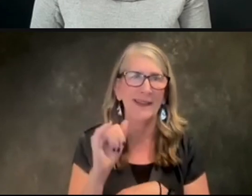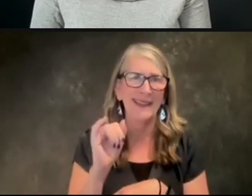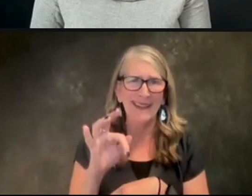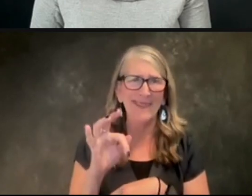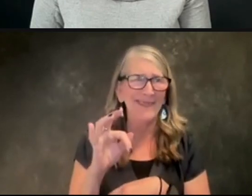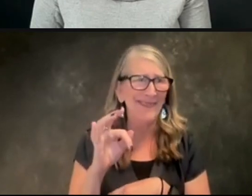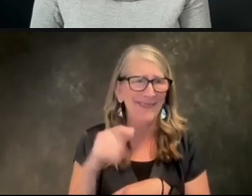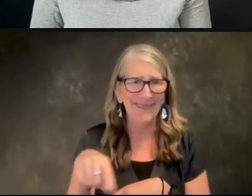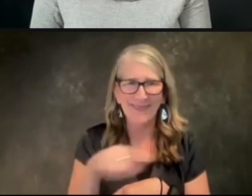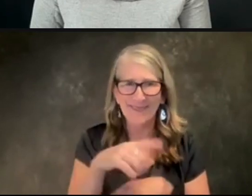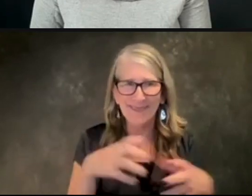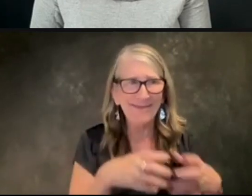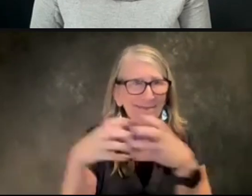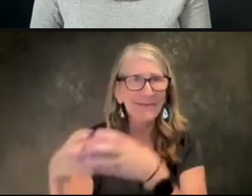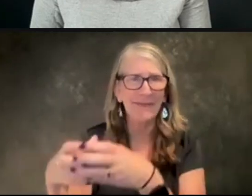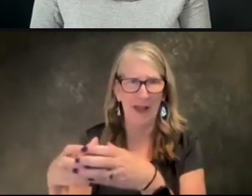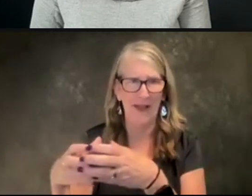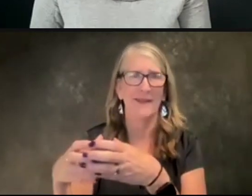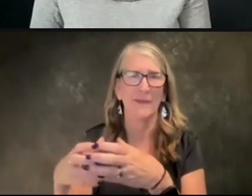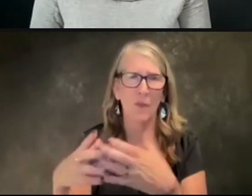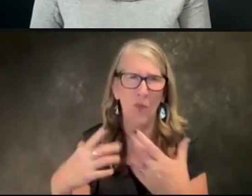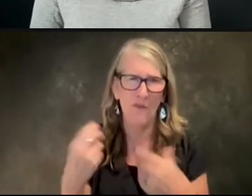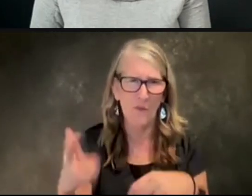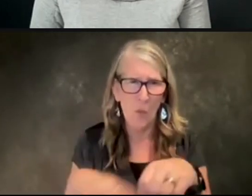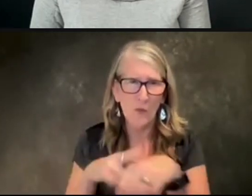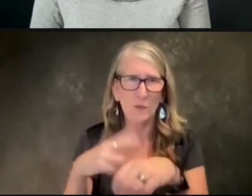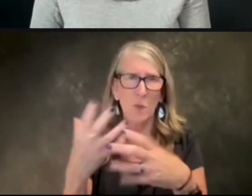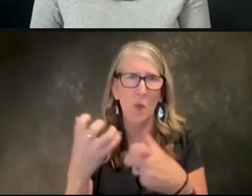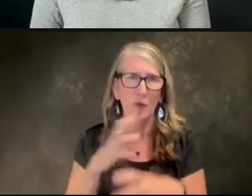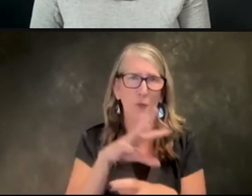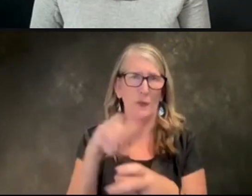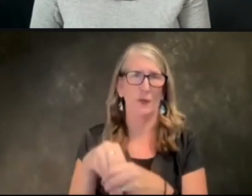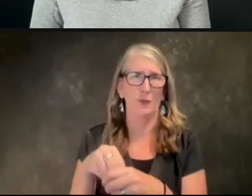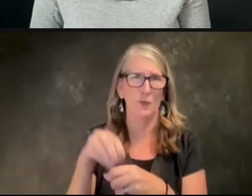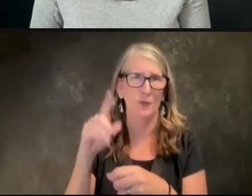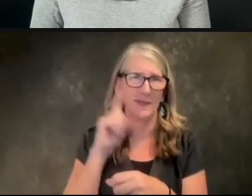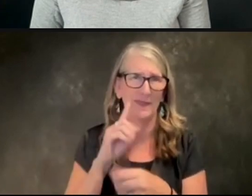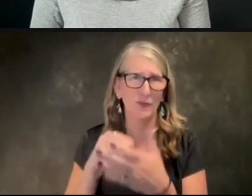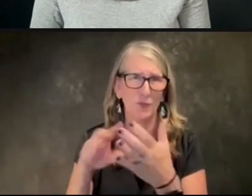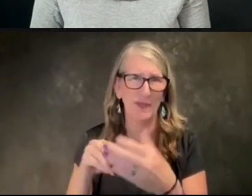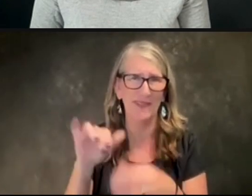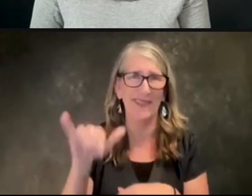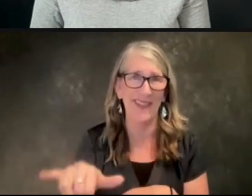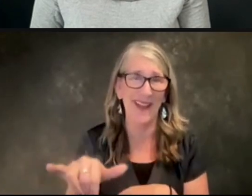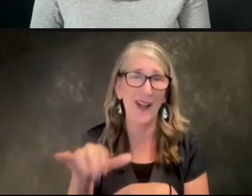with their hearing peers. So this is a good example of that. If everyone is going out to go shopping, of course,